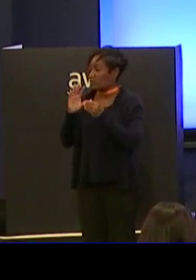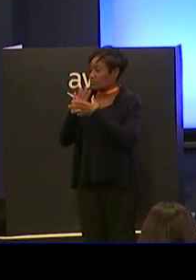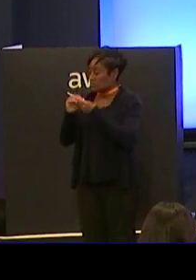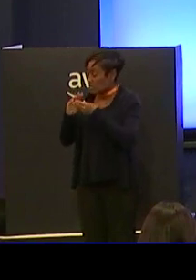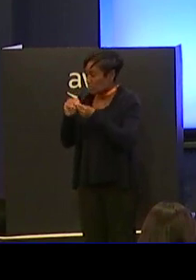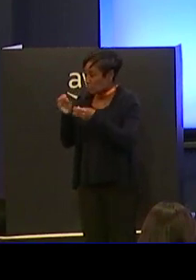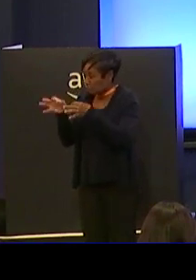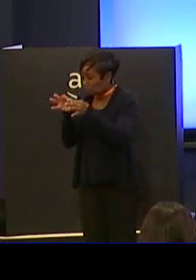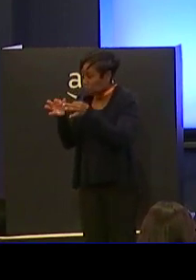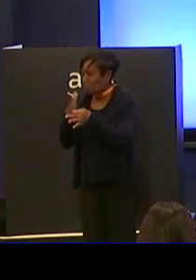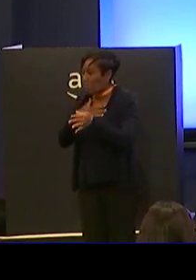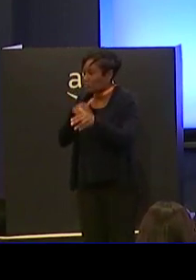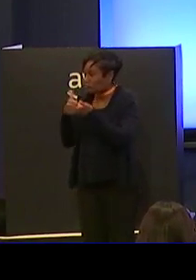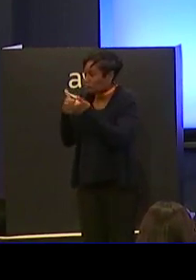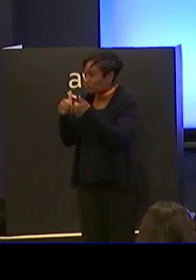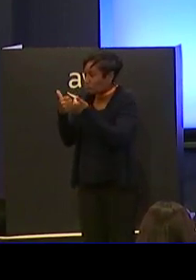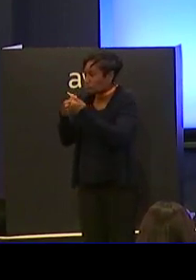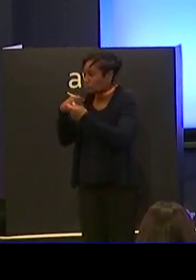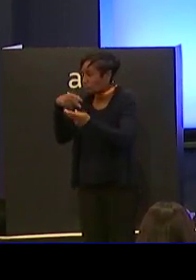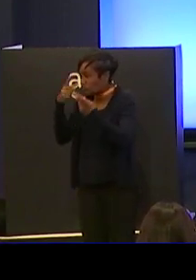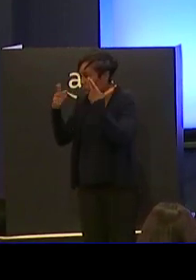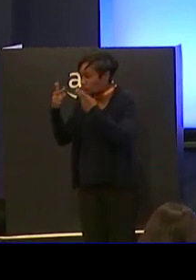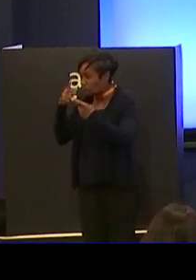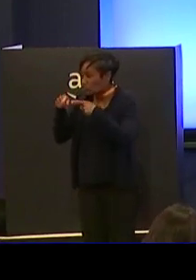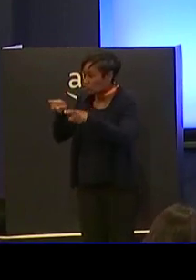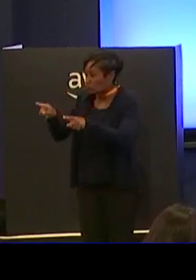that I've encountered while building this proof of concept.